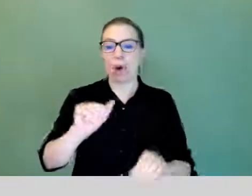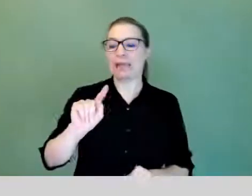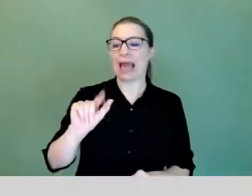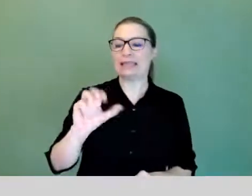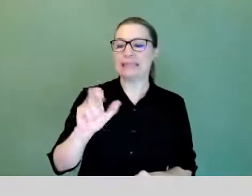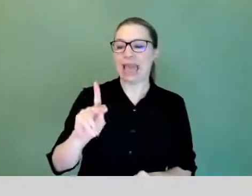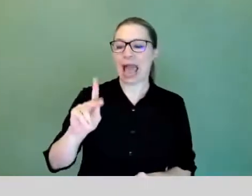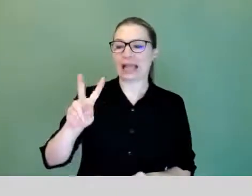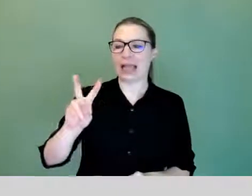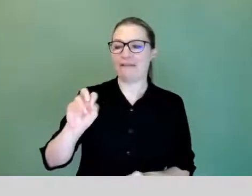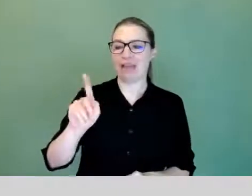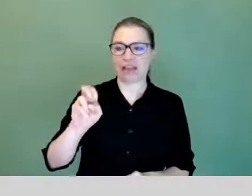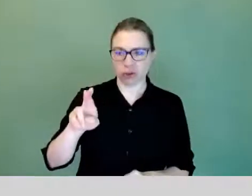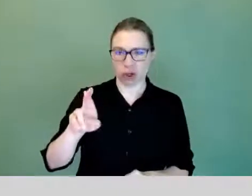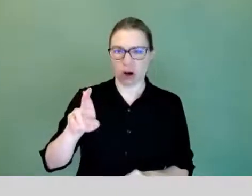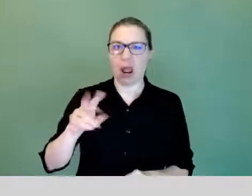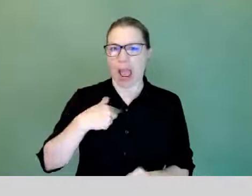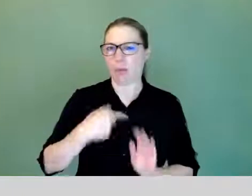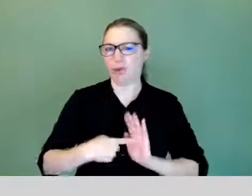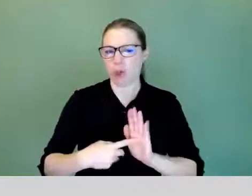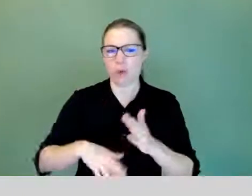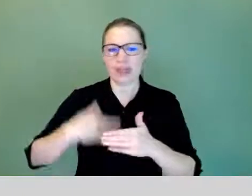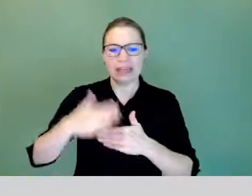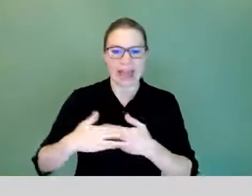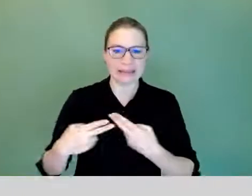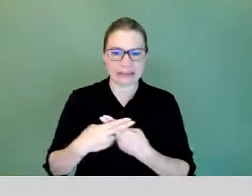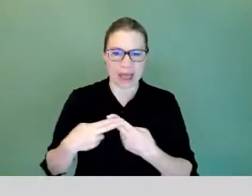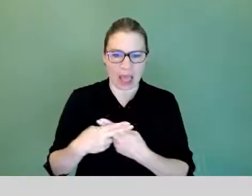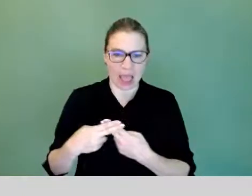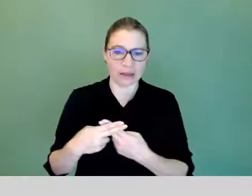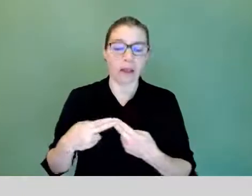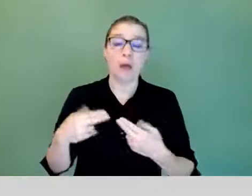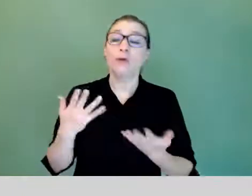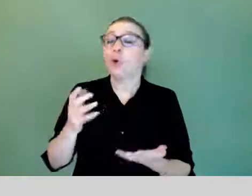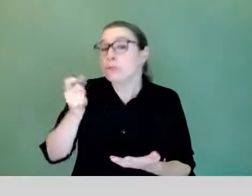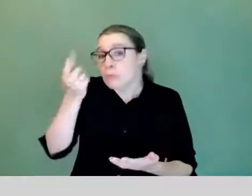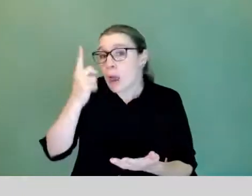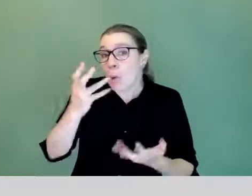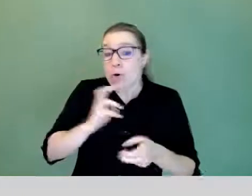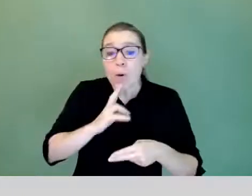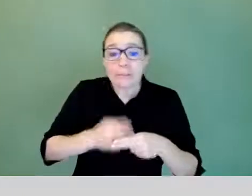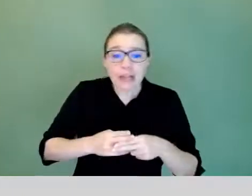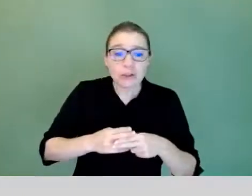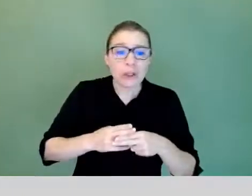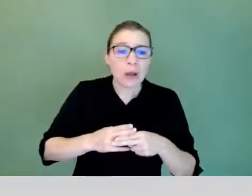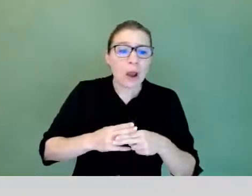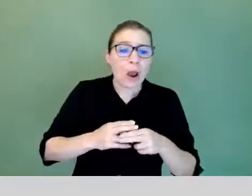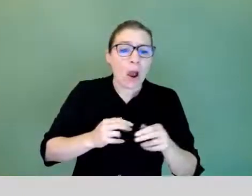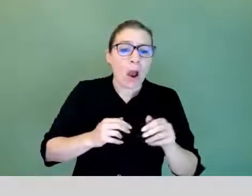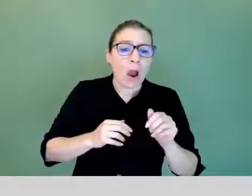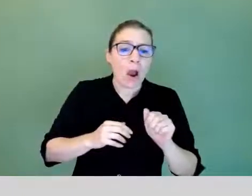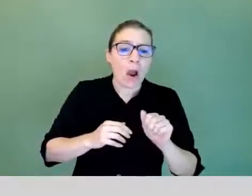So that is shown in the next line. So after ID it is mentioned that "' or '1' = '1". So or is a Boolean operator.